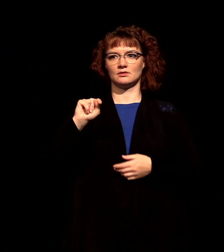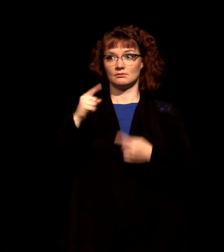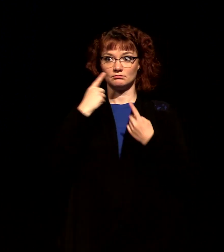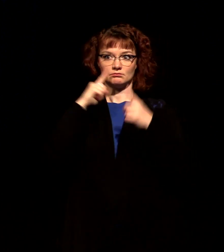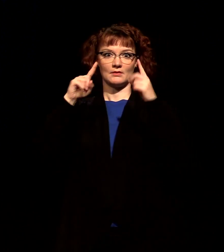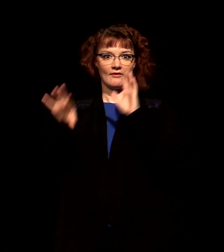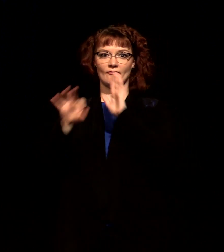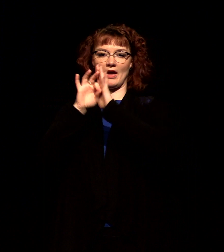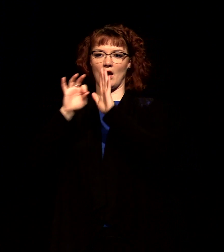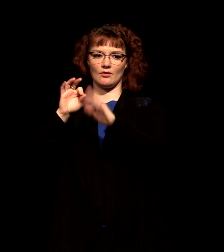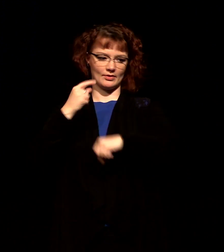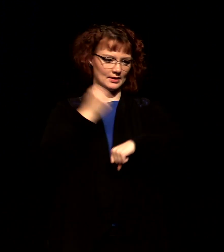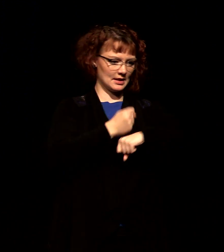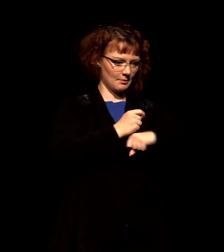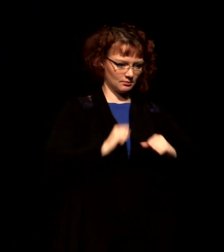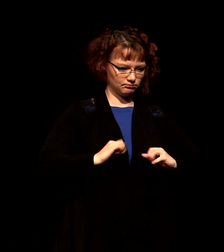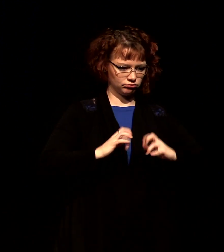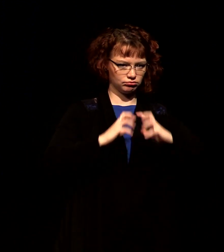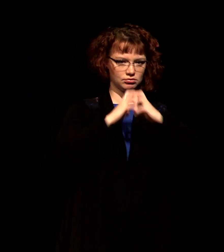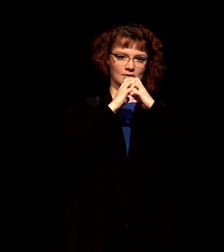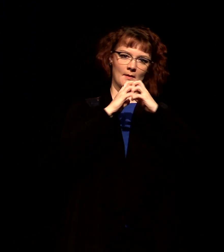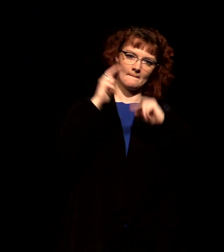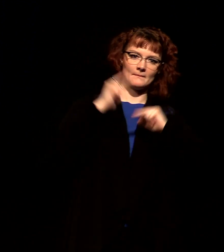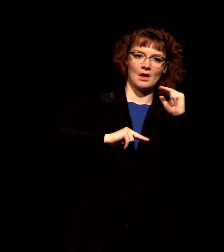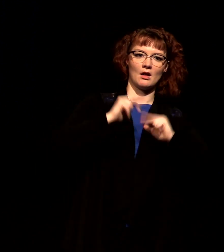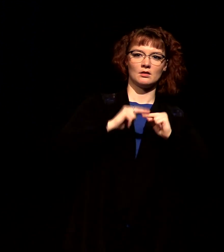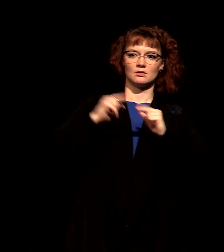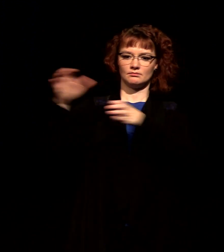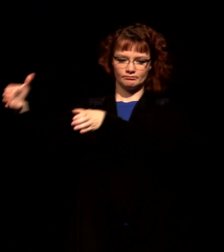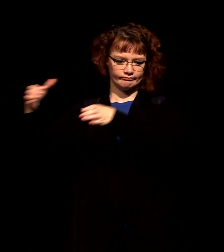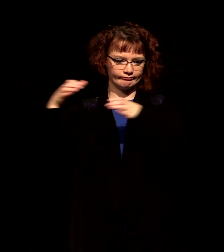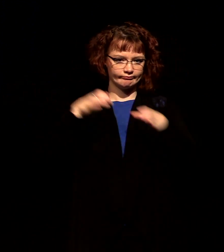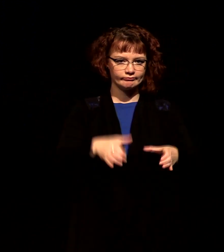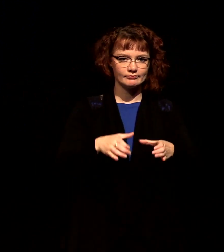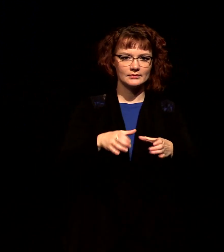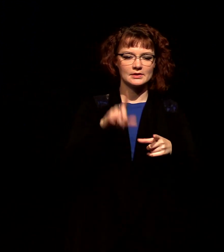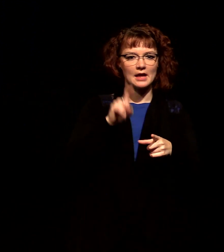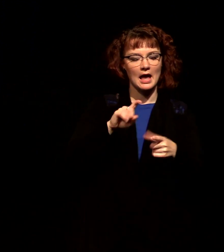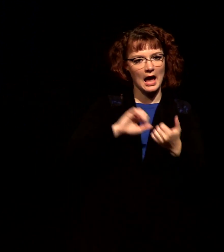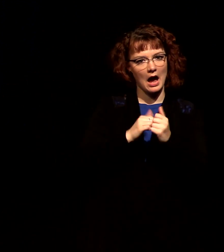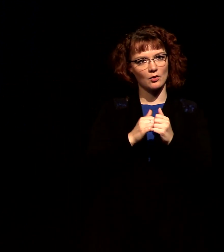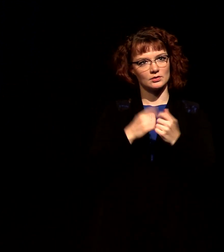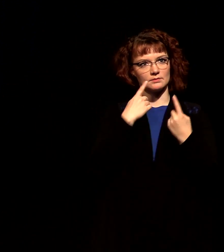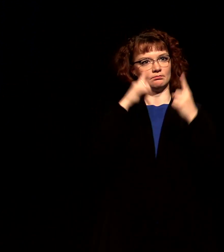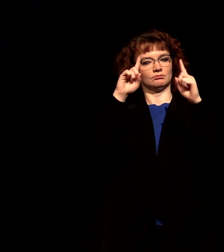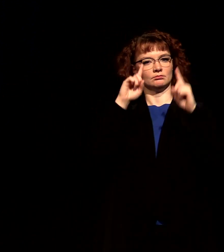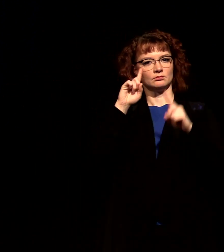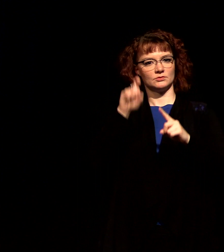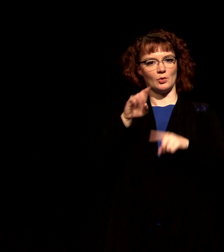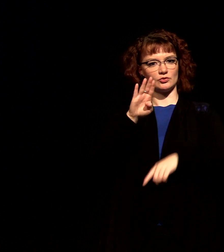completed. And now things would be made as though they were intended and the ark in the manifest presence of God would